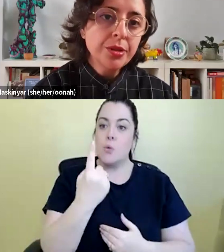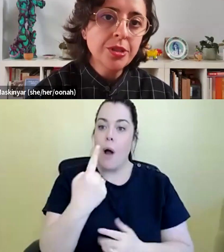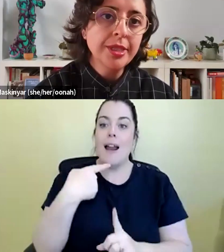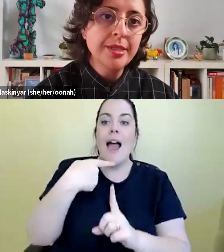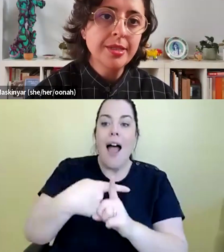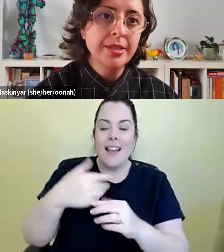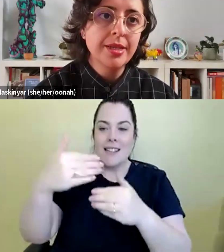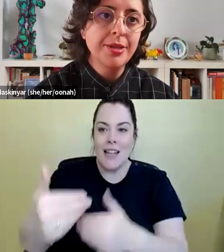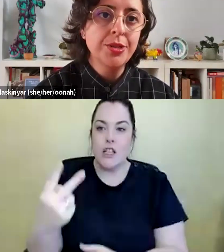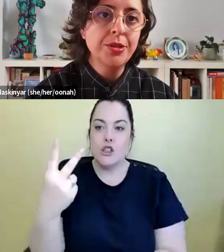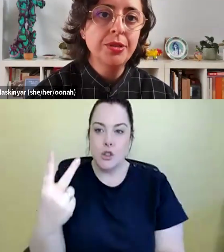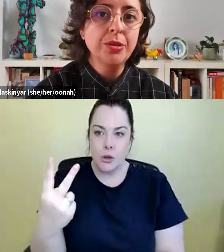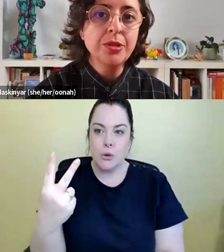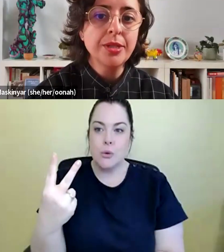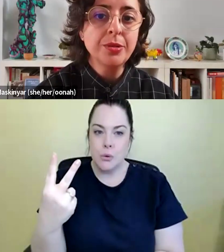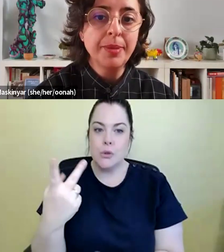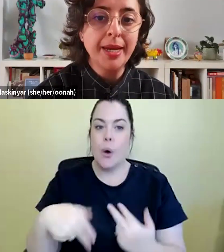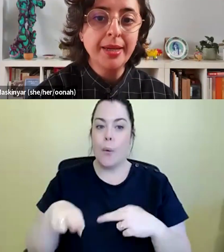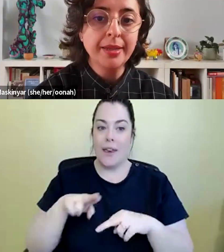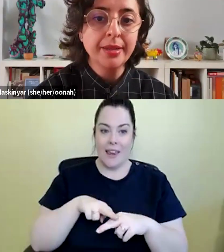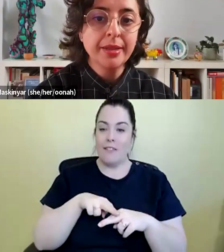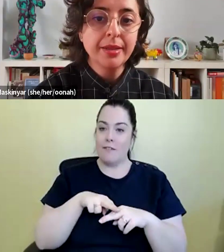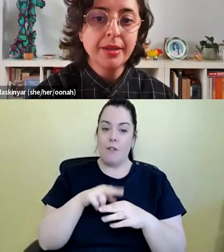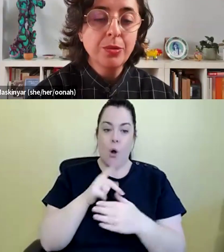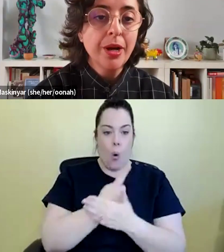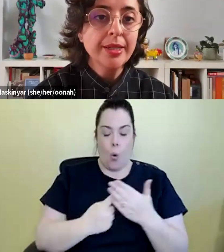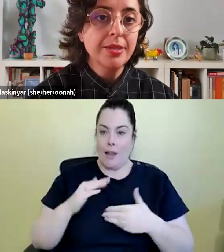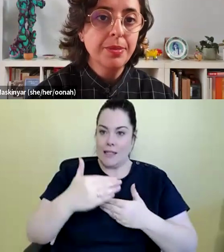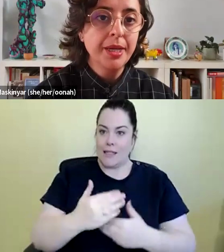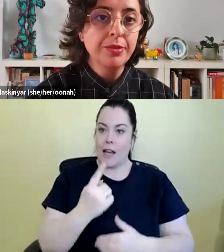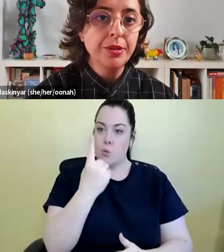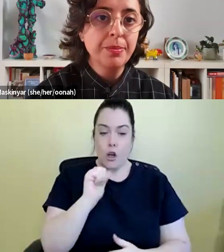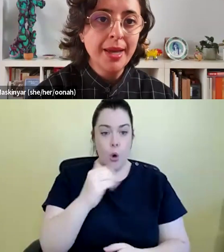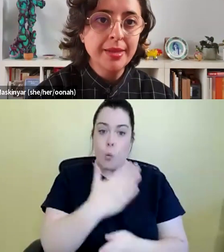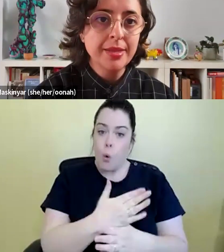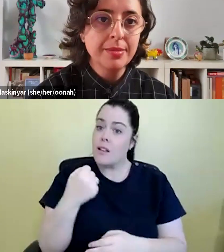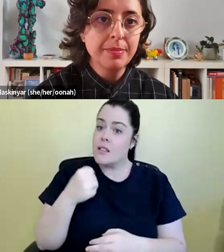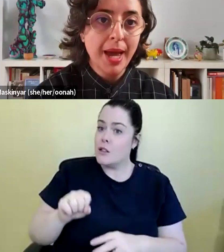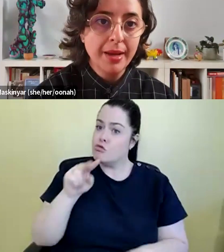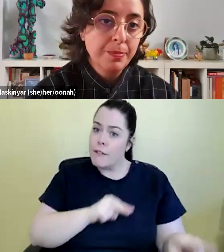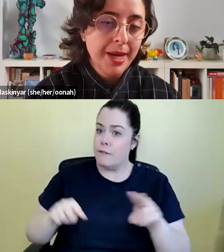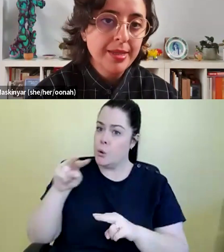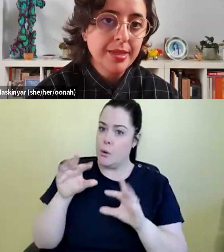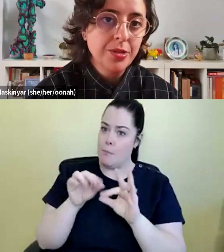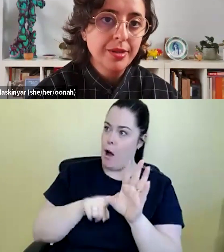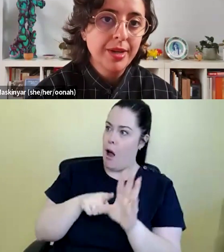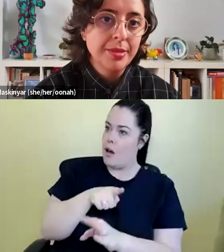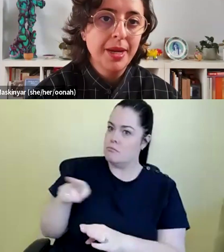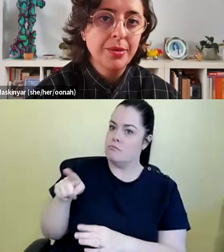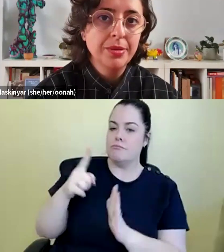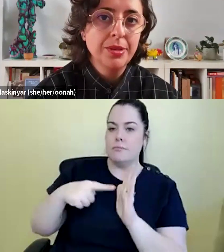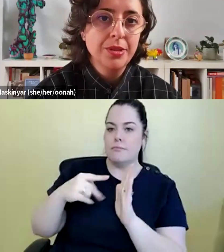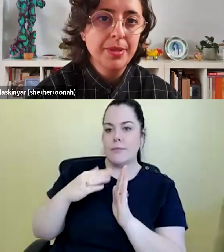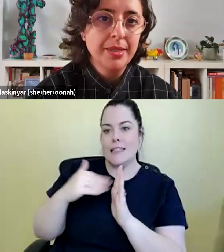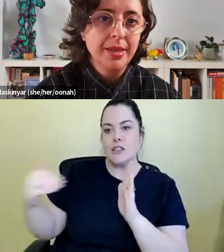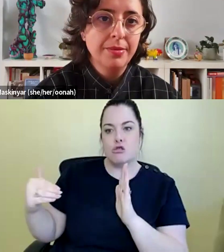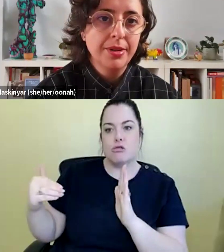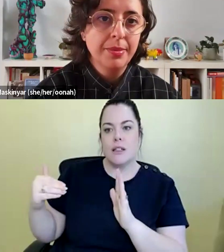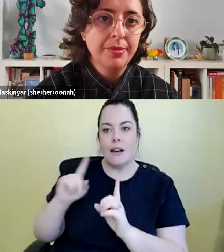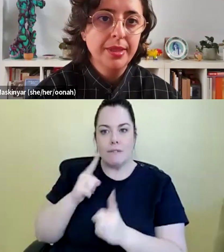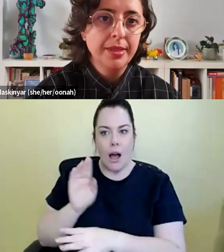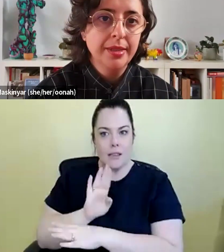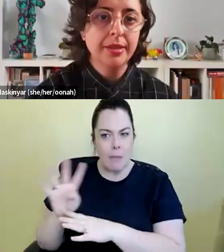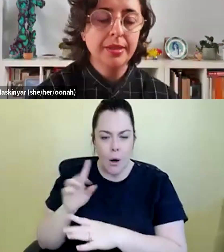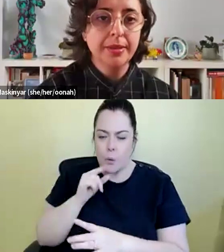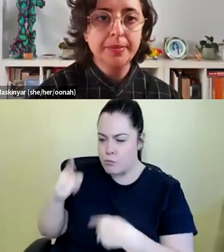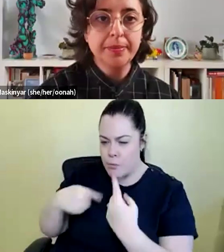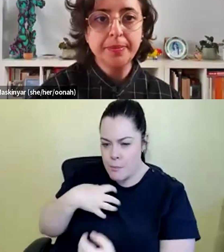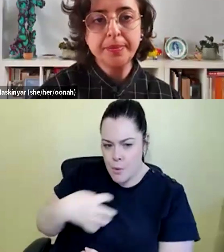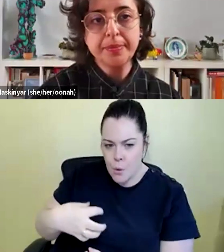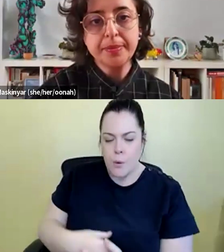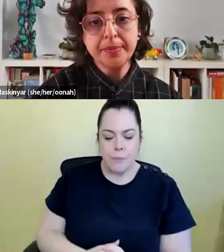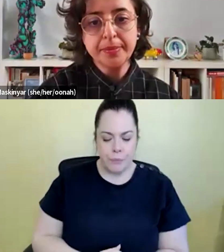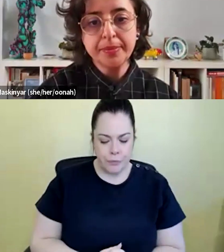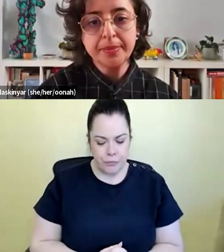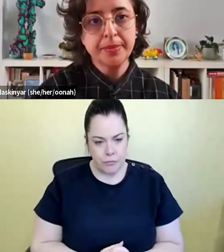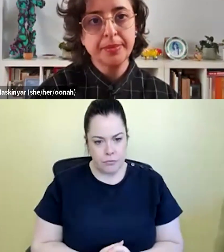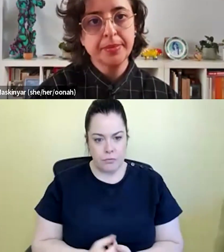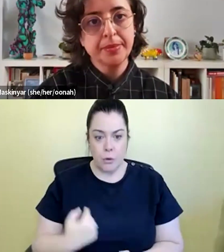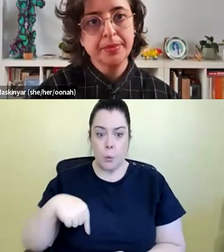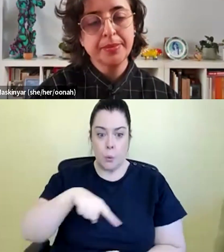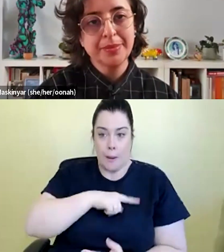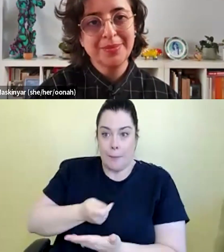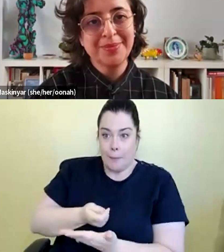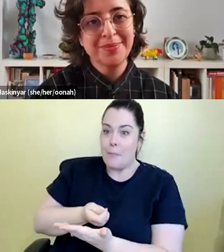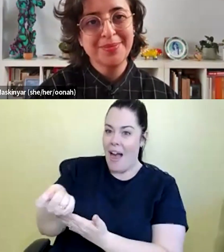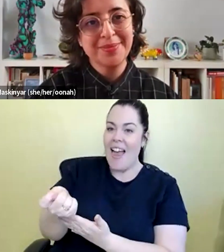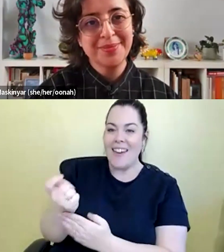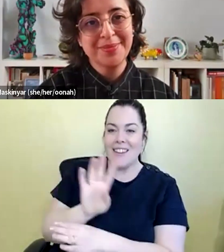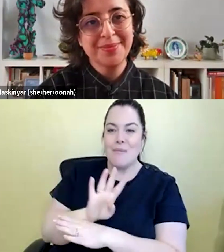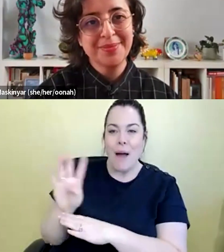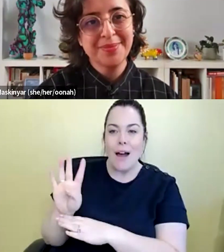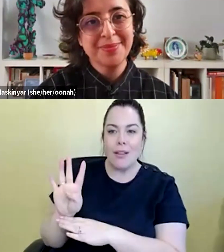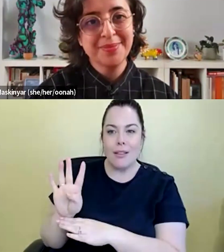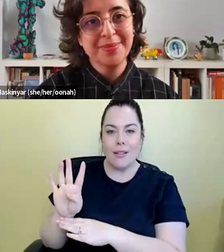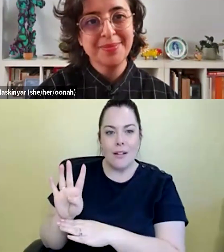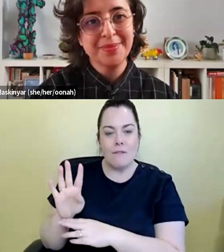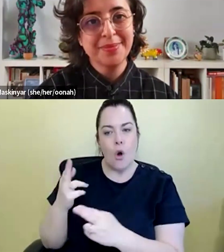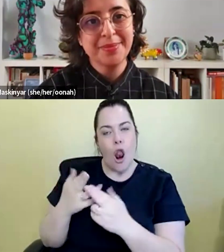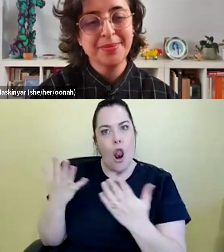not submitted through to stage II, your work is still being looked at by the panel?